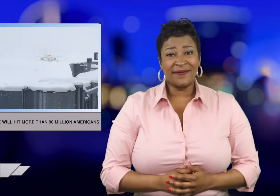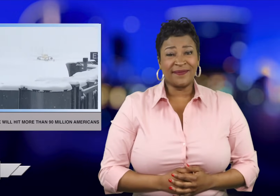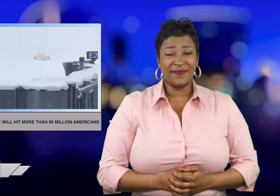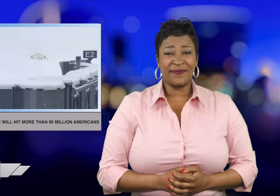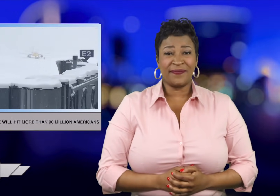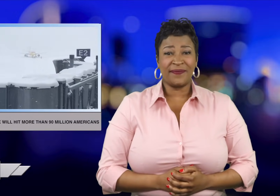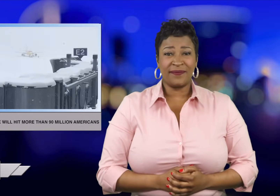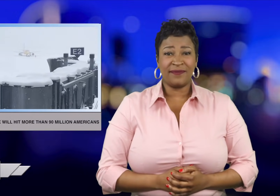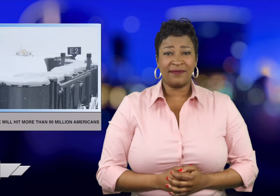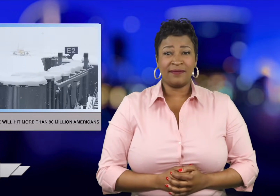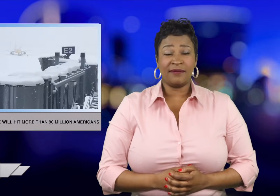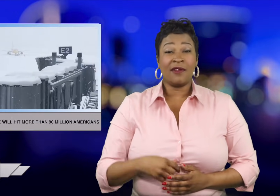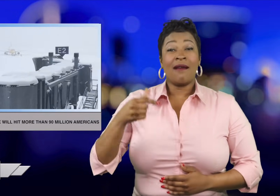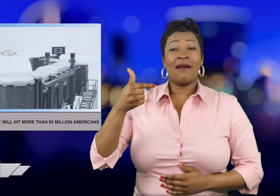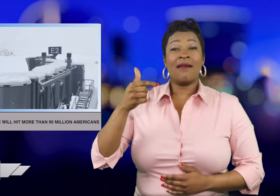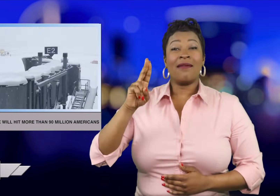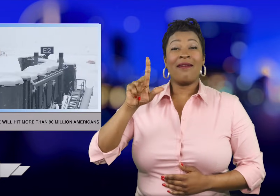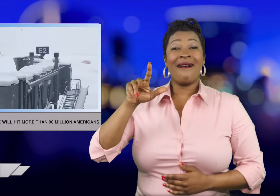watch, warning or advisory.